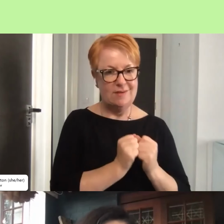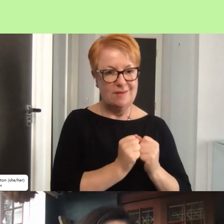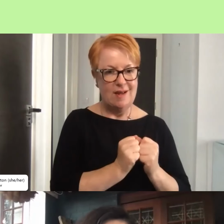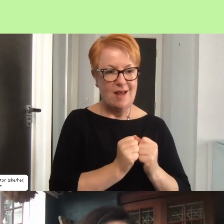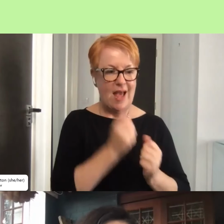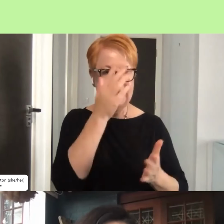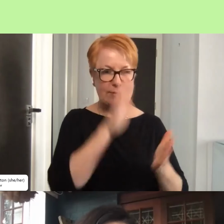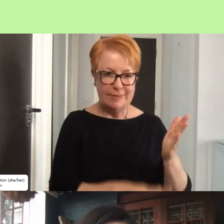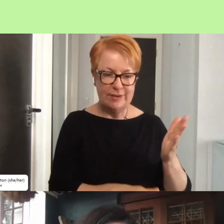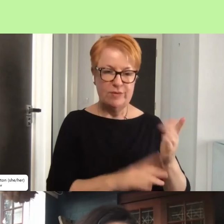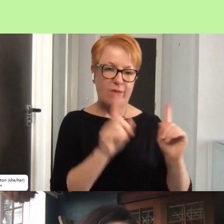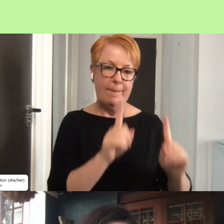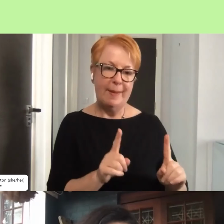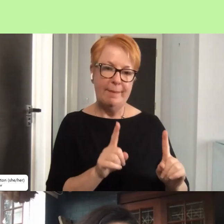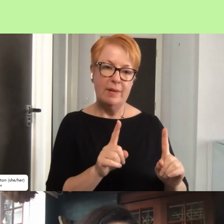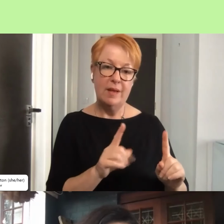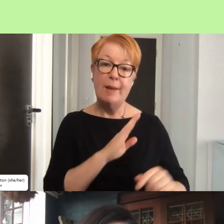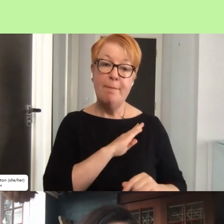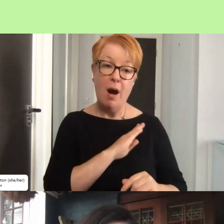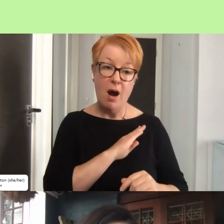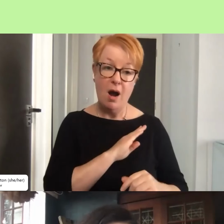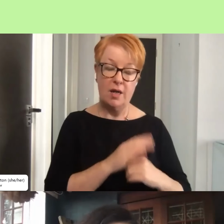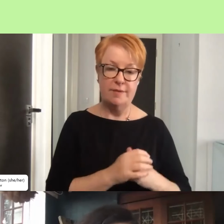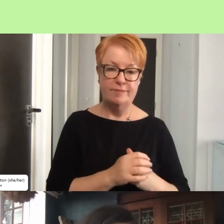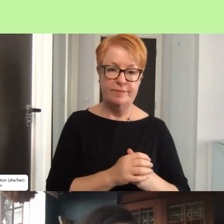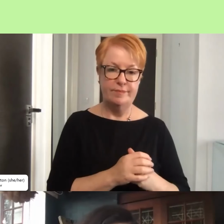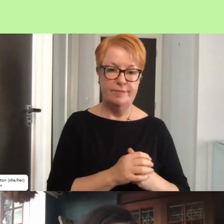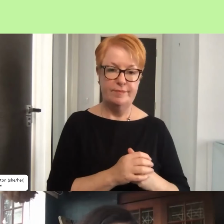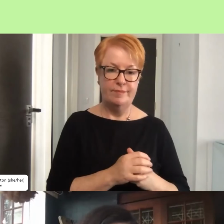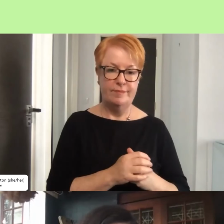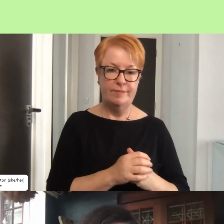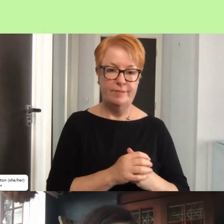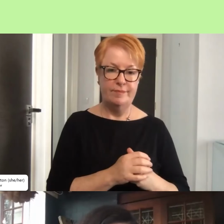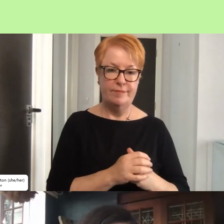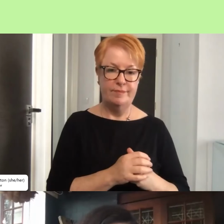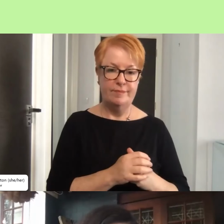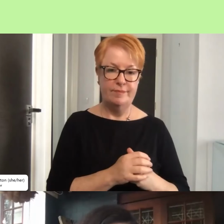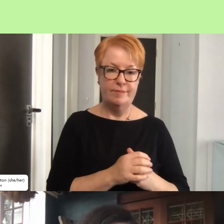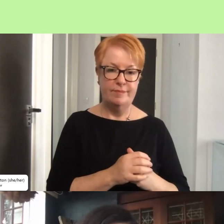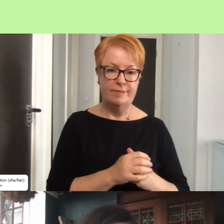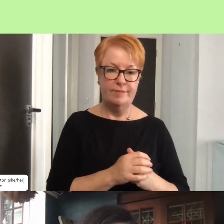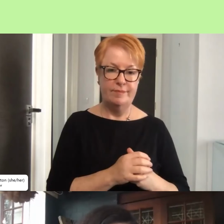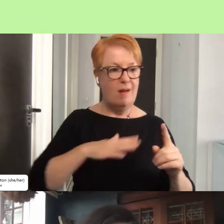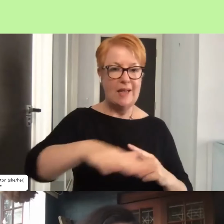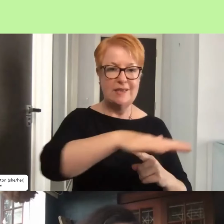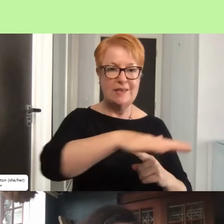And she also talks about how landscape or the space between houses don't have a specific purpose.